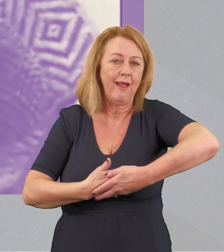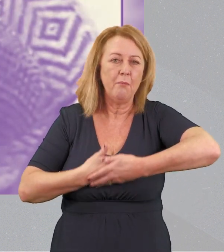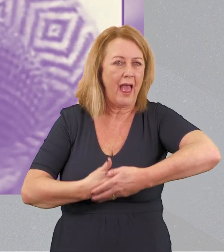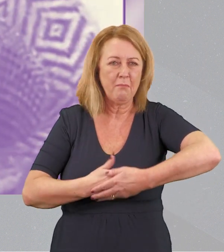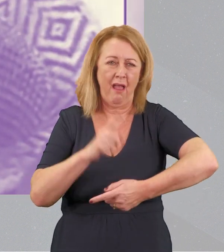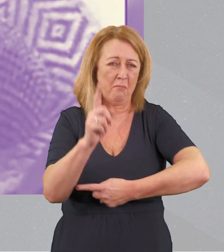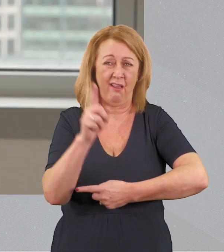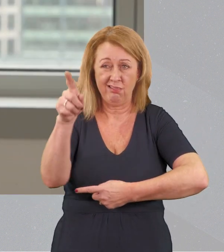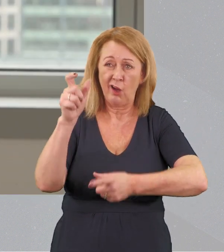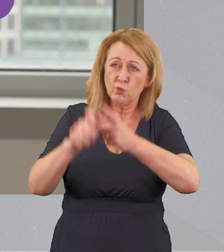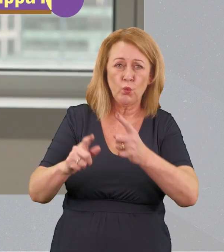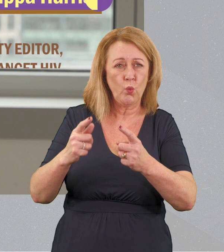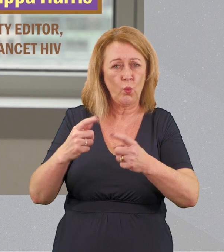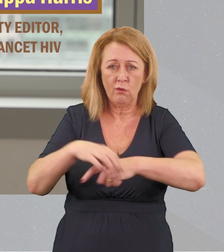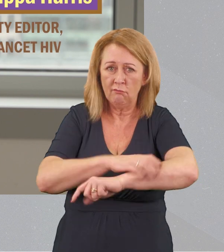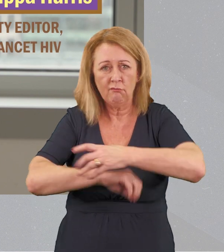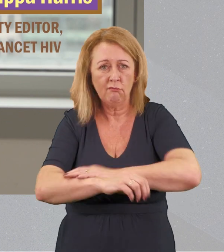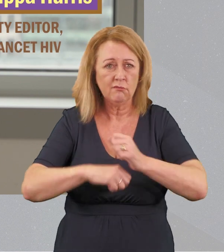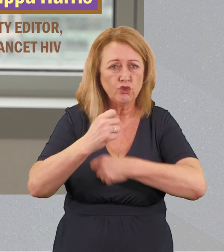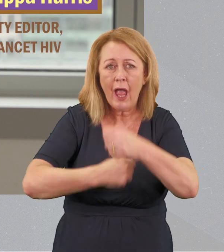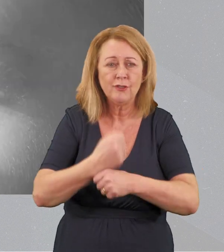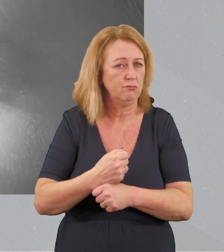I'm not sure that always translates into actual action.